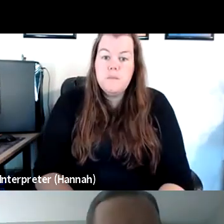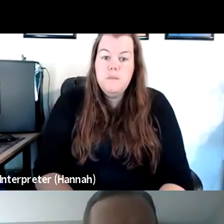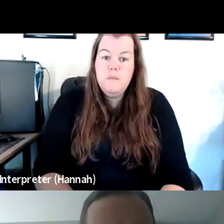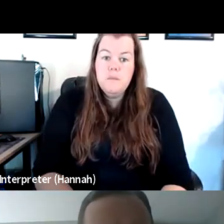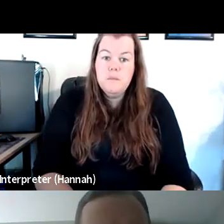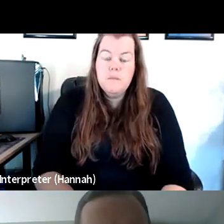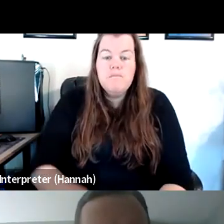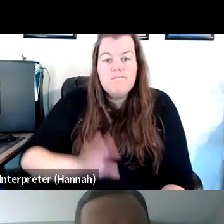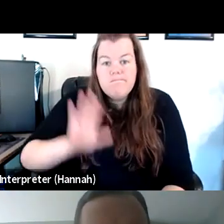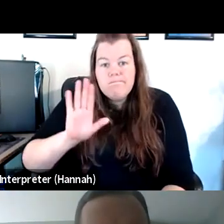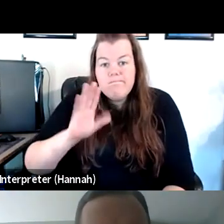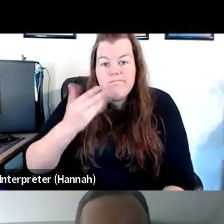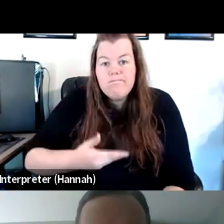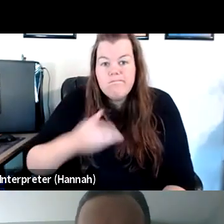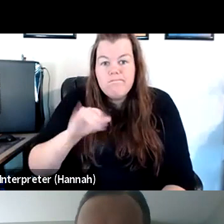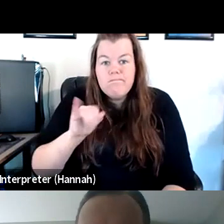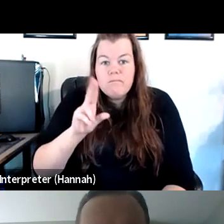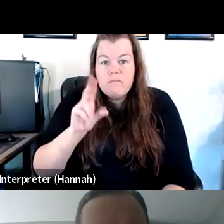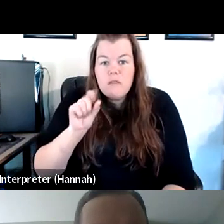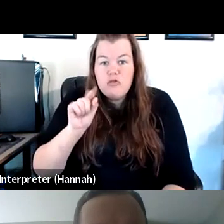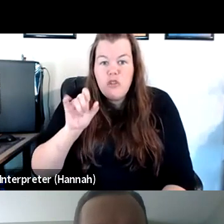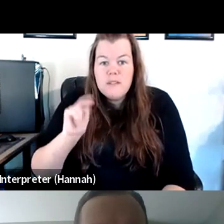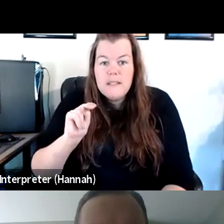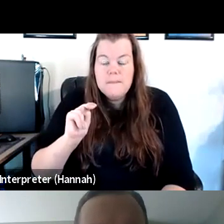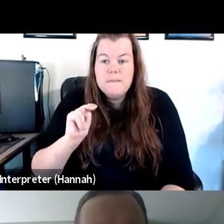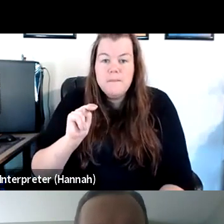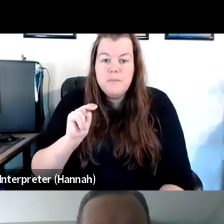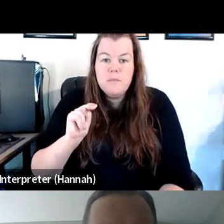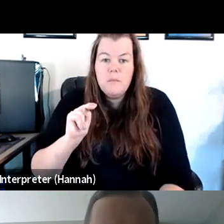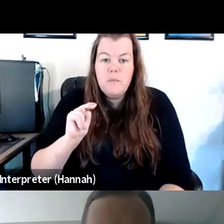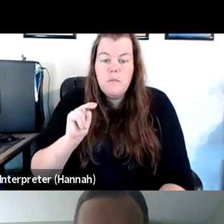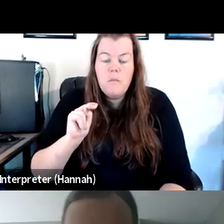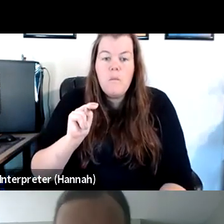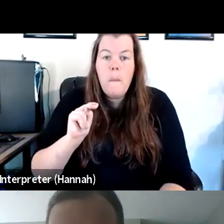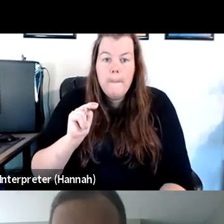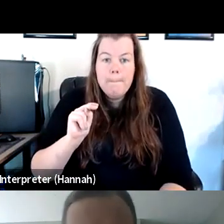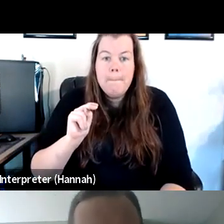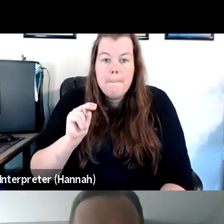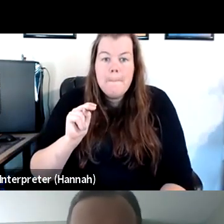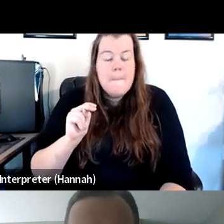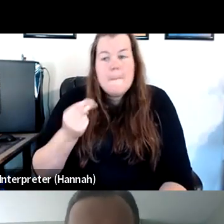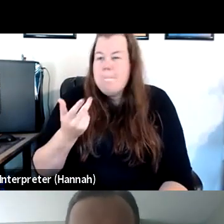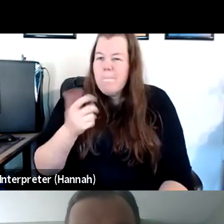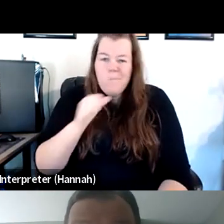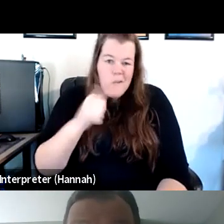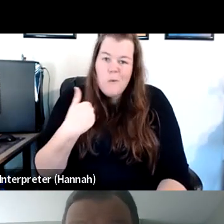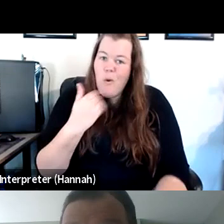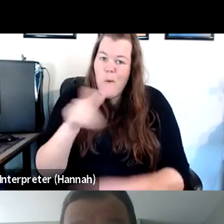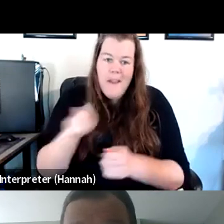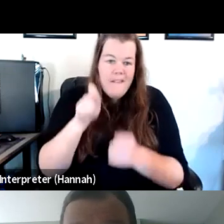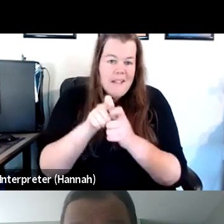I can probably weigh in on that Kristin. Um we don't have exact numbers as of yet simply because